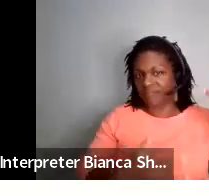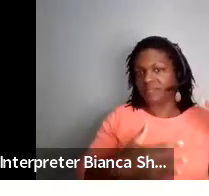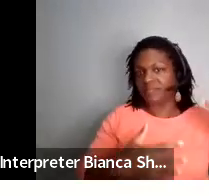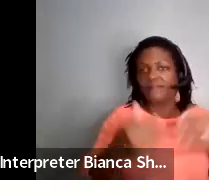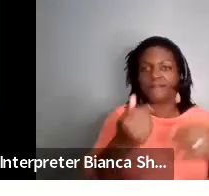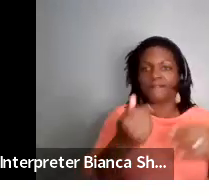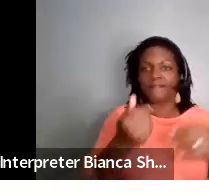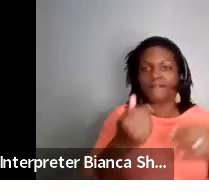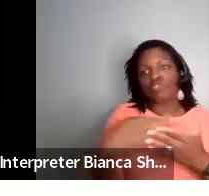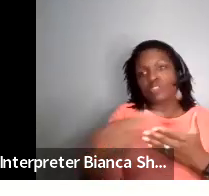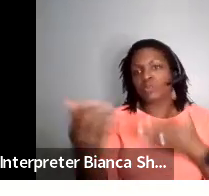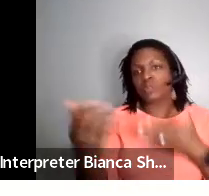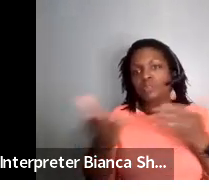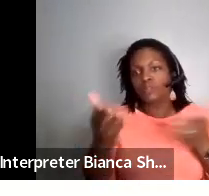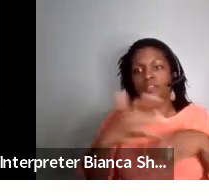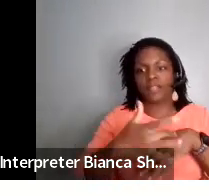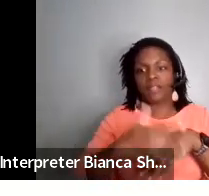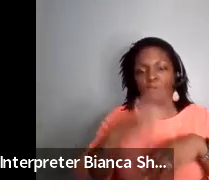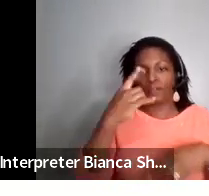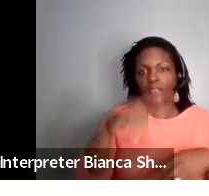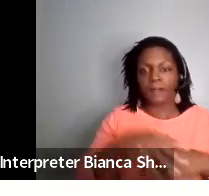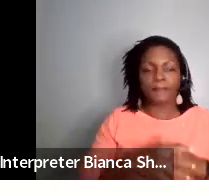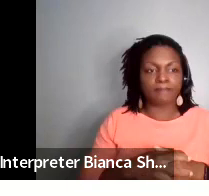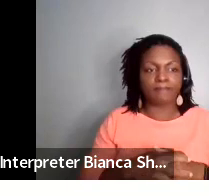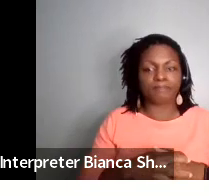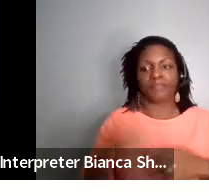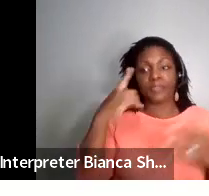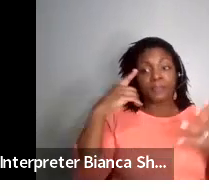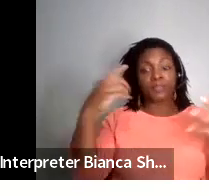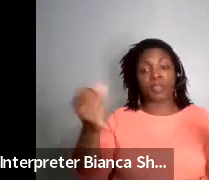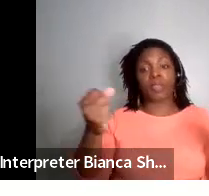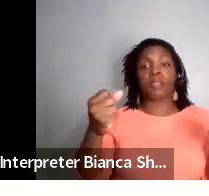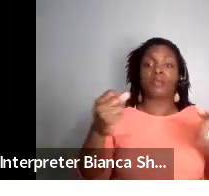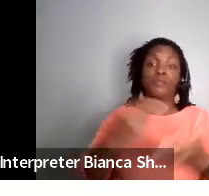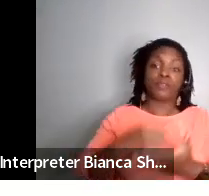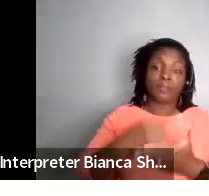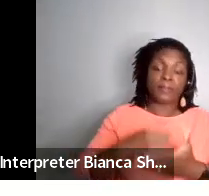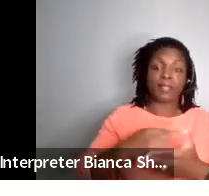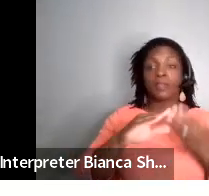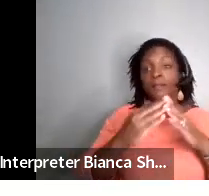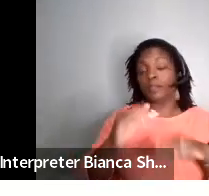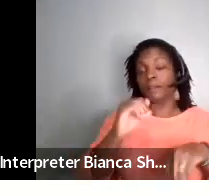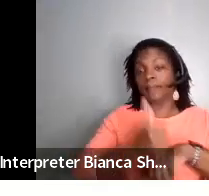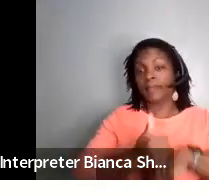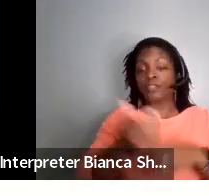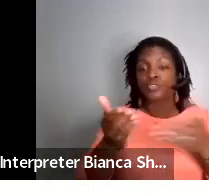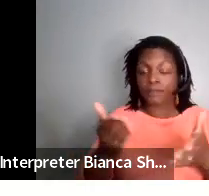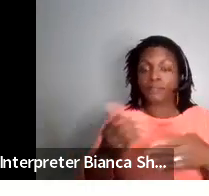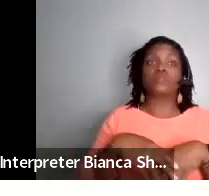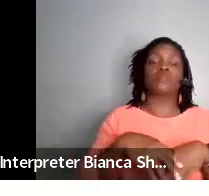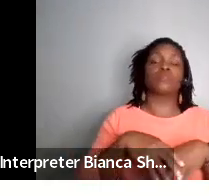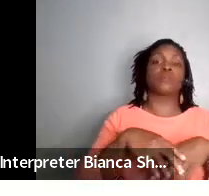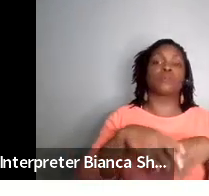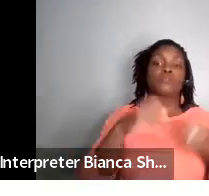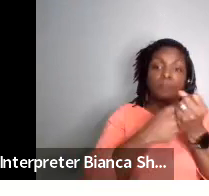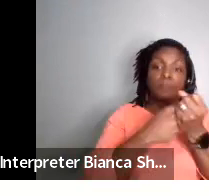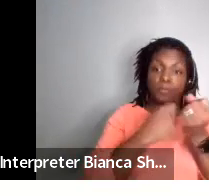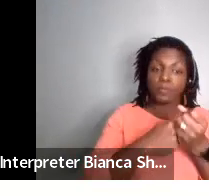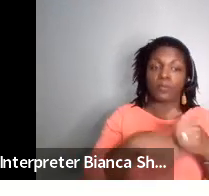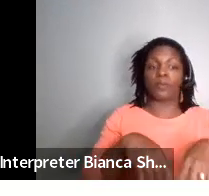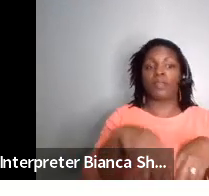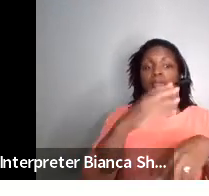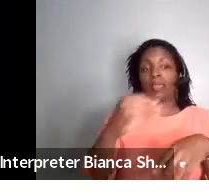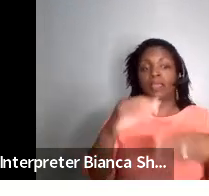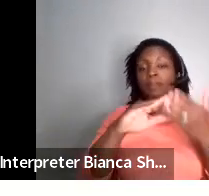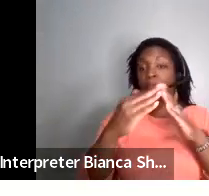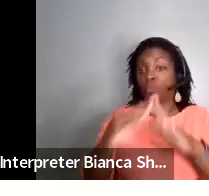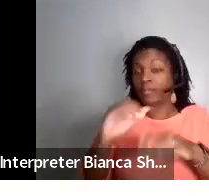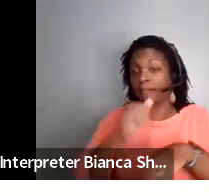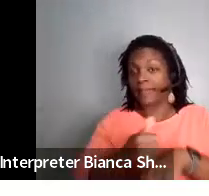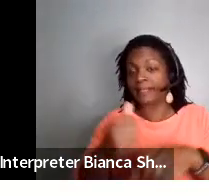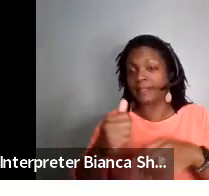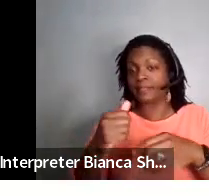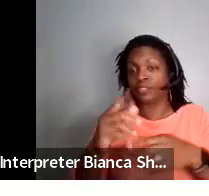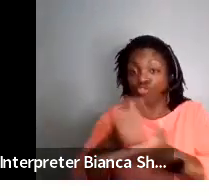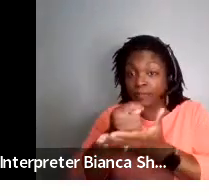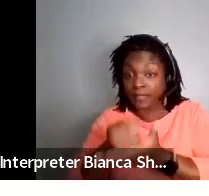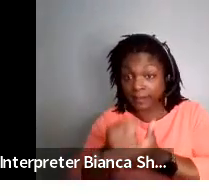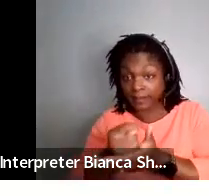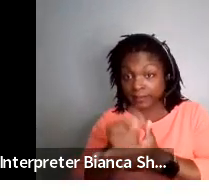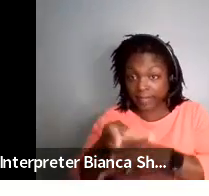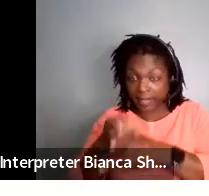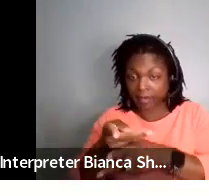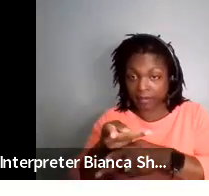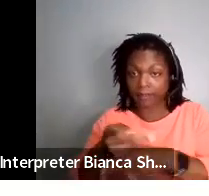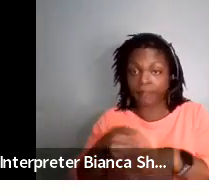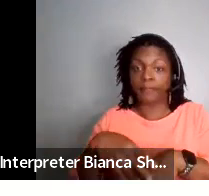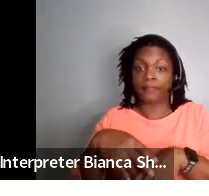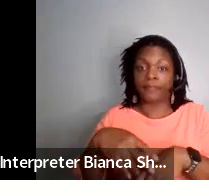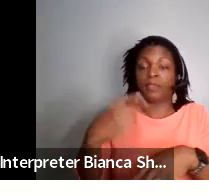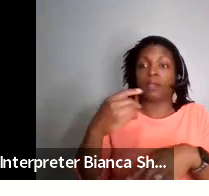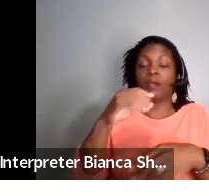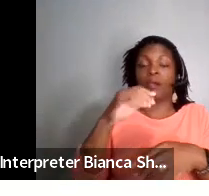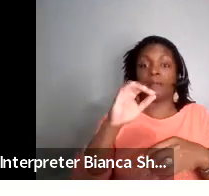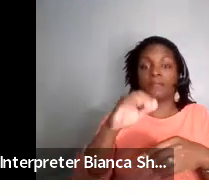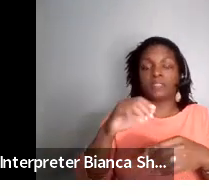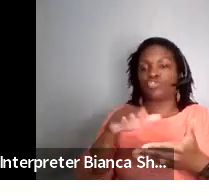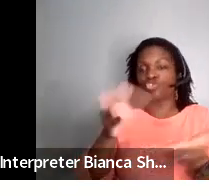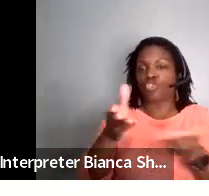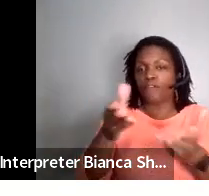Of some resources and services that are available. Mental health rehabilitation, community based services and supports assertive community treatment, which, again, is another intensive community based model that provides services to members with behavioral health needs in the home and in